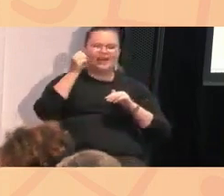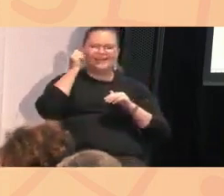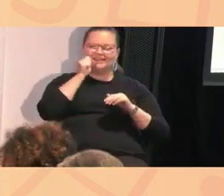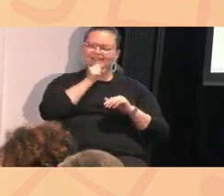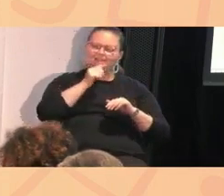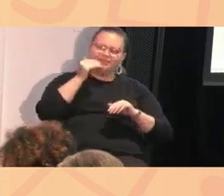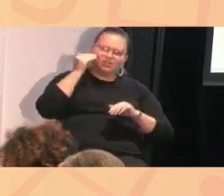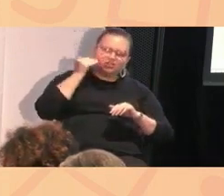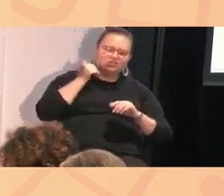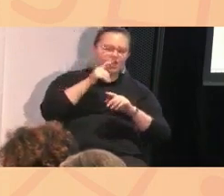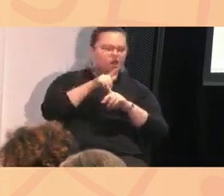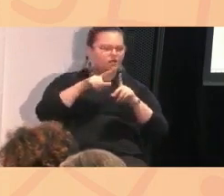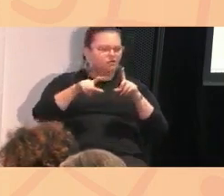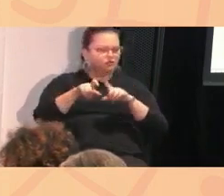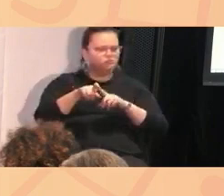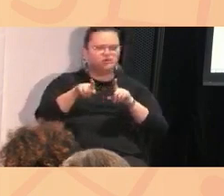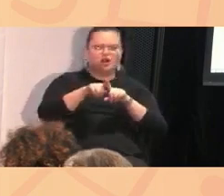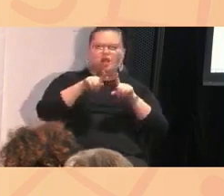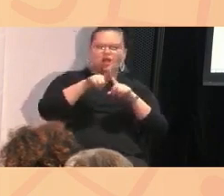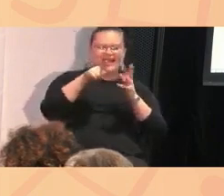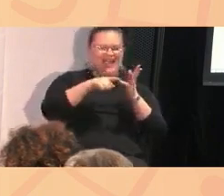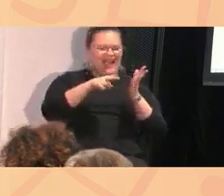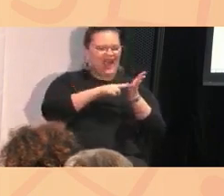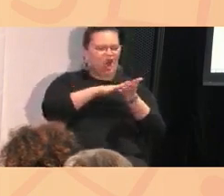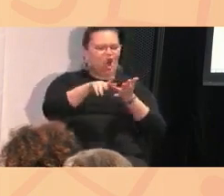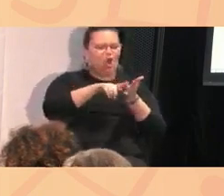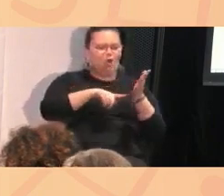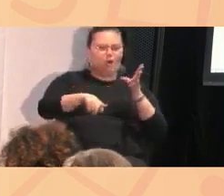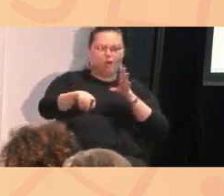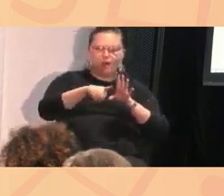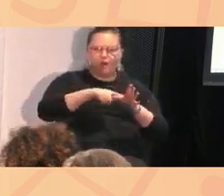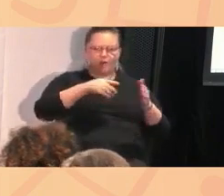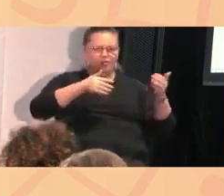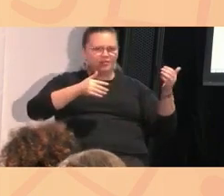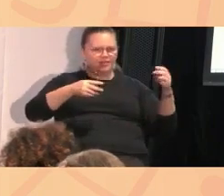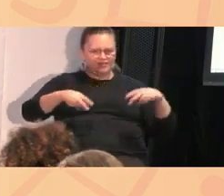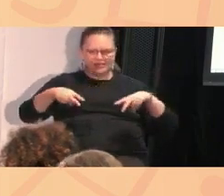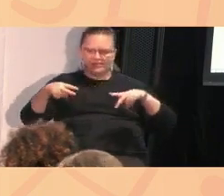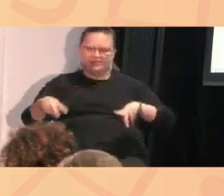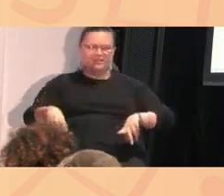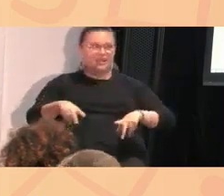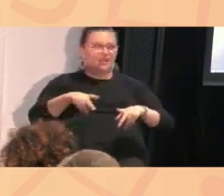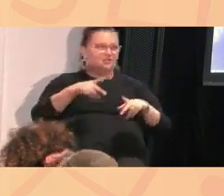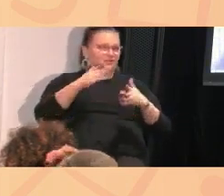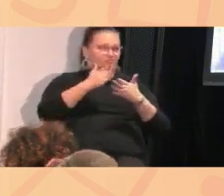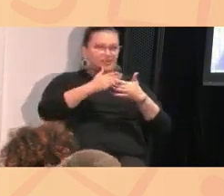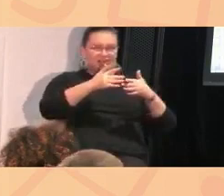the larger proclamation panel of multiple figures of different genders and cultures